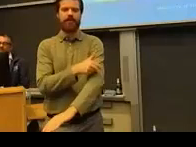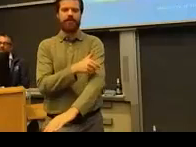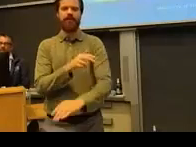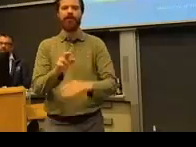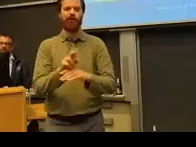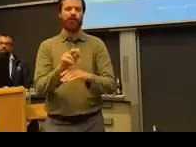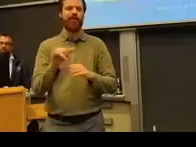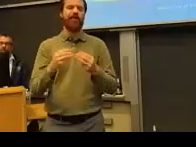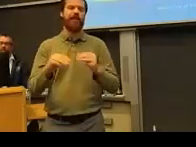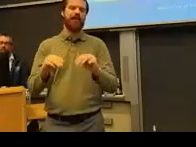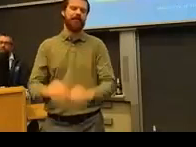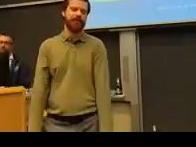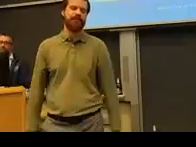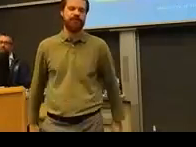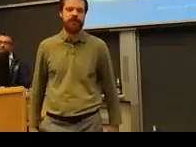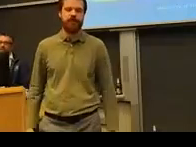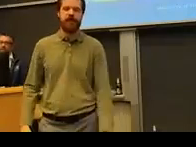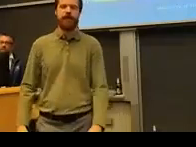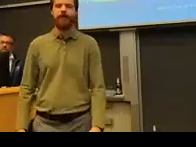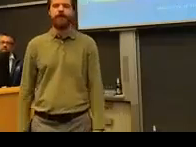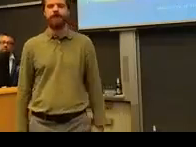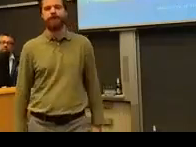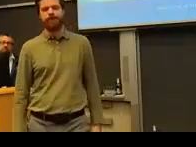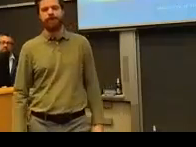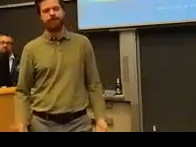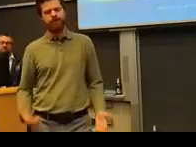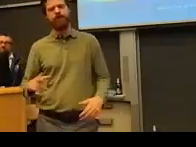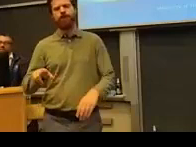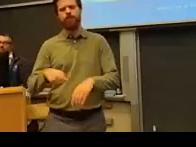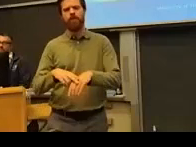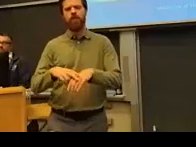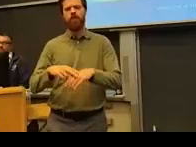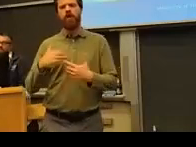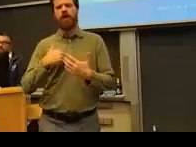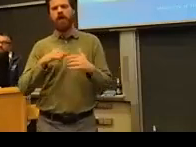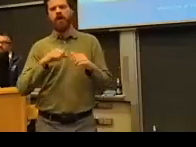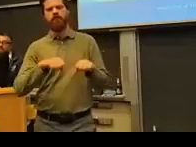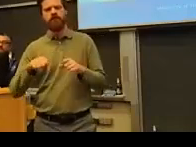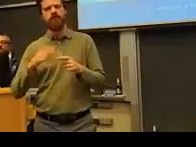that method um there there of course is the possibility for some patients that they'd skip